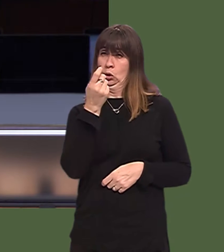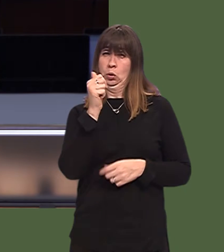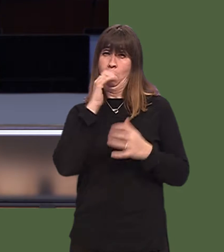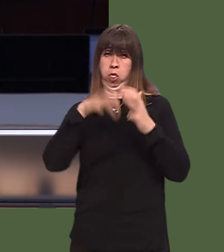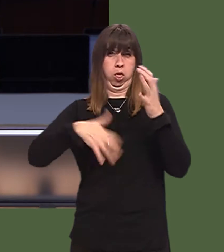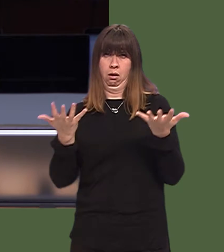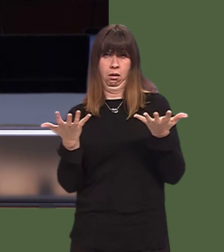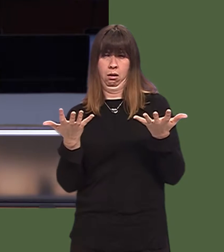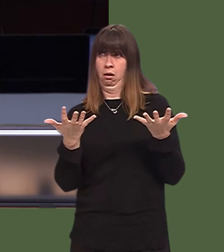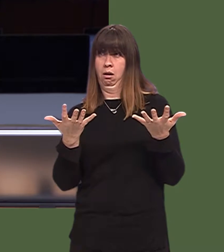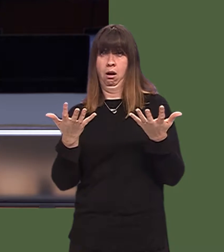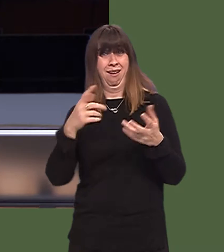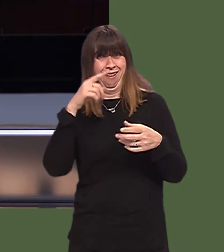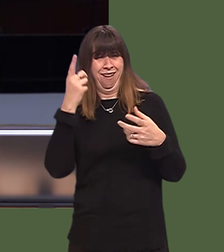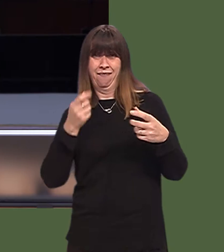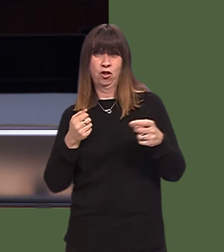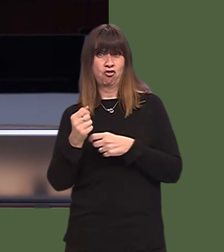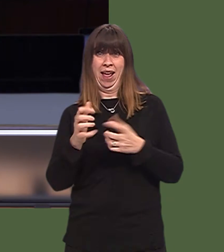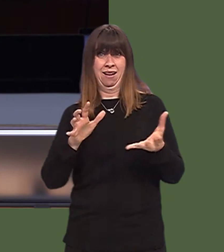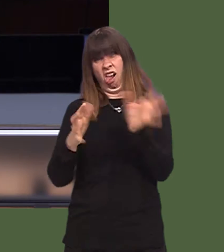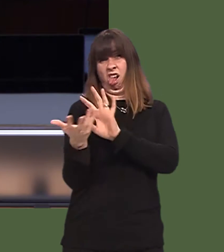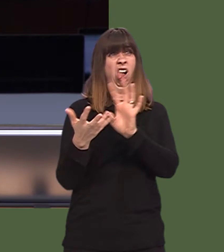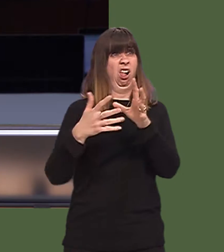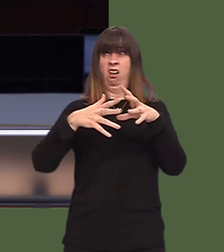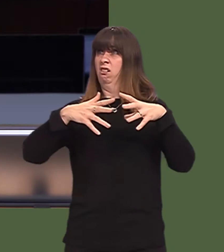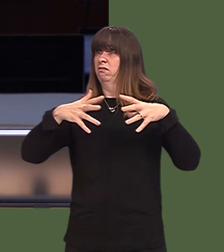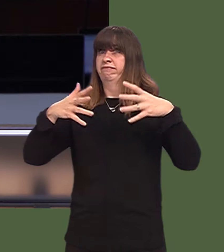If it does break, First Minister, you will have to do something.